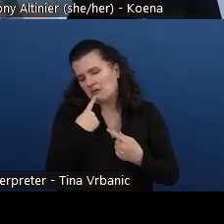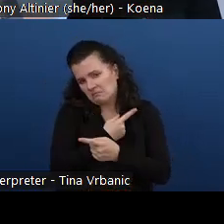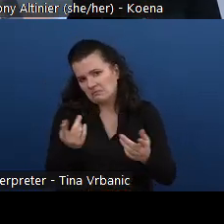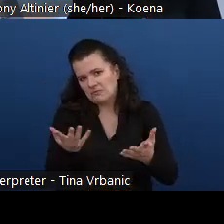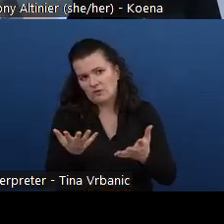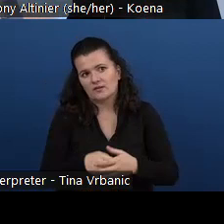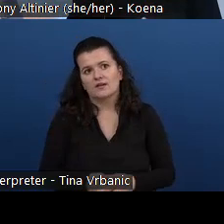of disability.